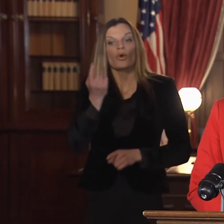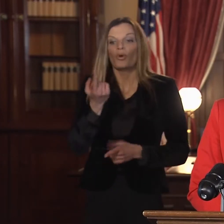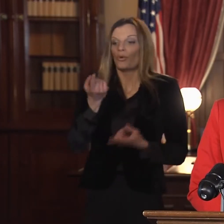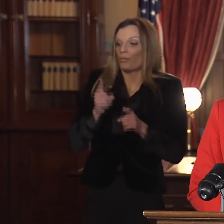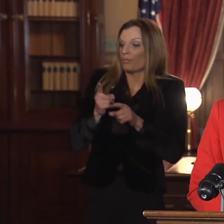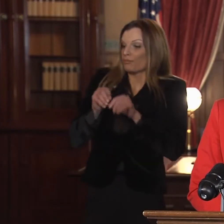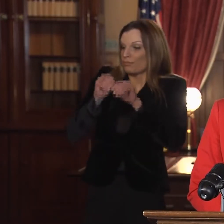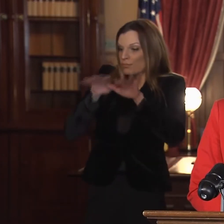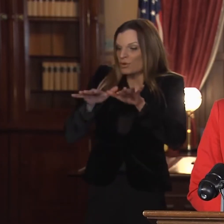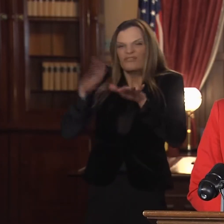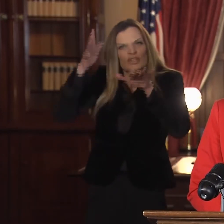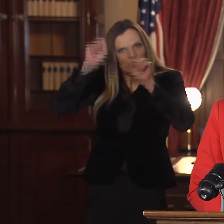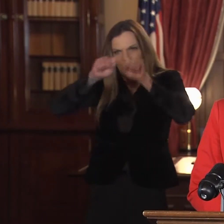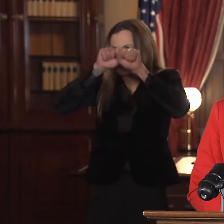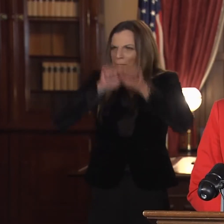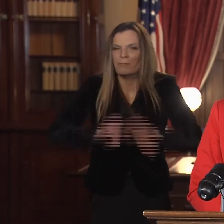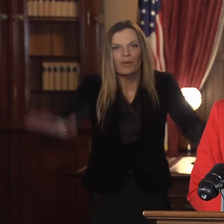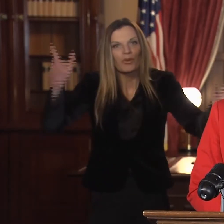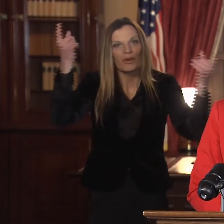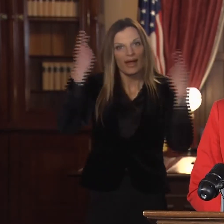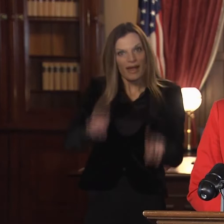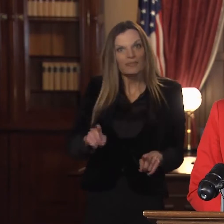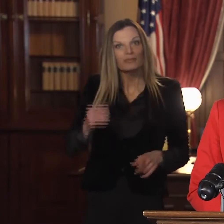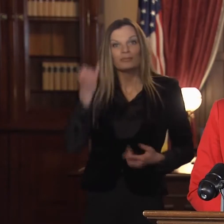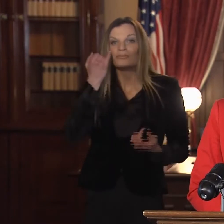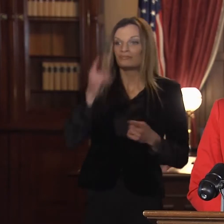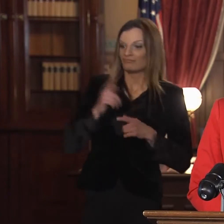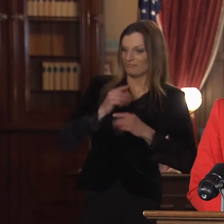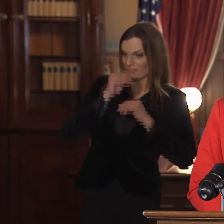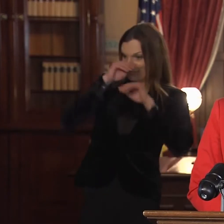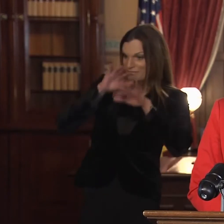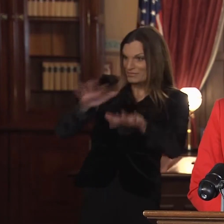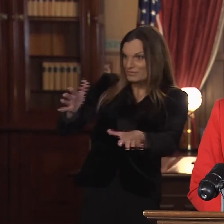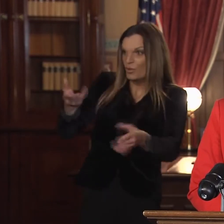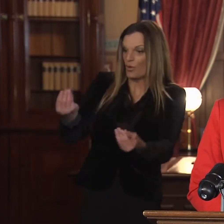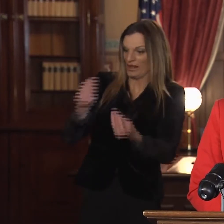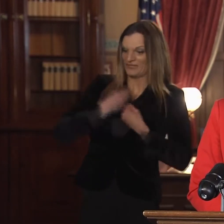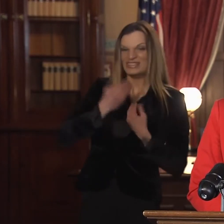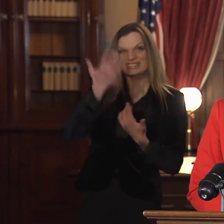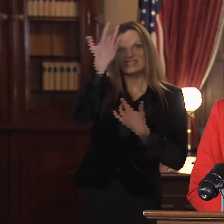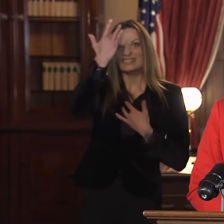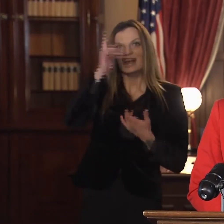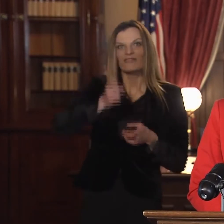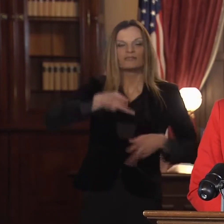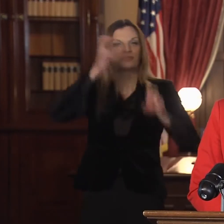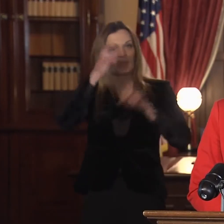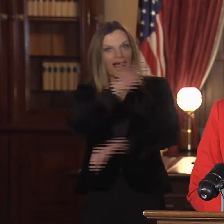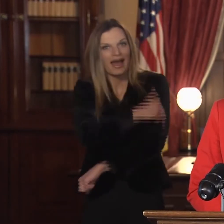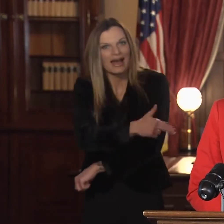YEAR WHEN IT'S SAFE TO TO SO. JUST ONE INFECTION CAN CAUSE AN OUTBREAK WHICH COULD QUICKLY